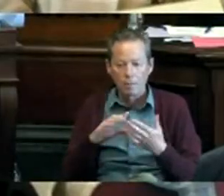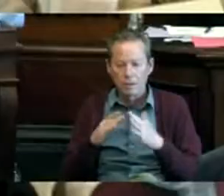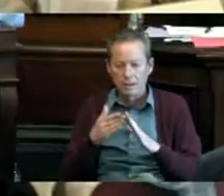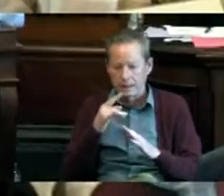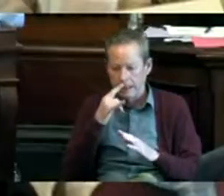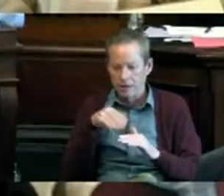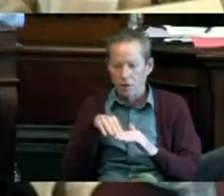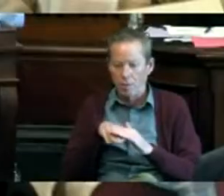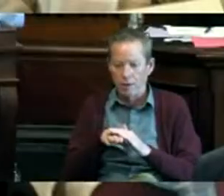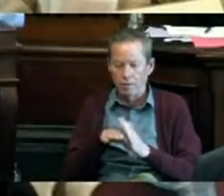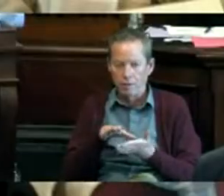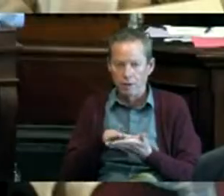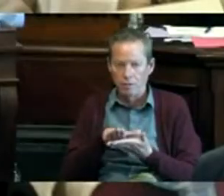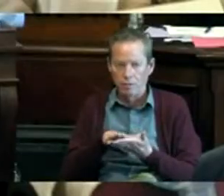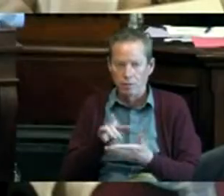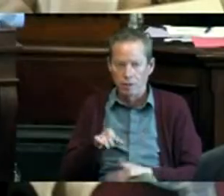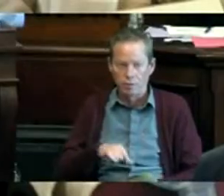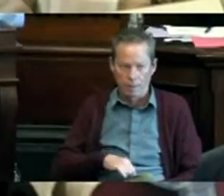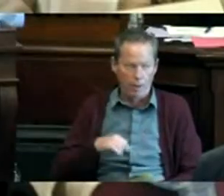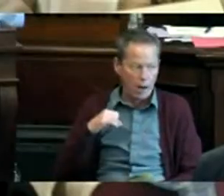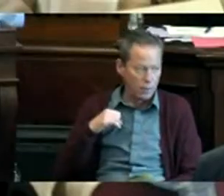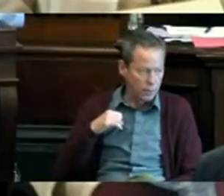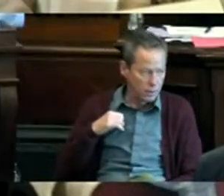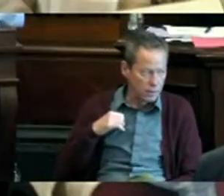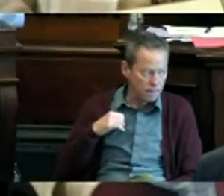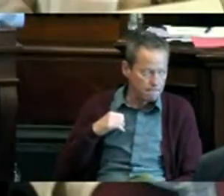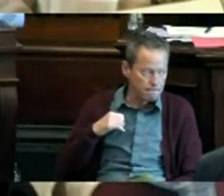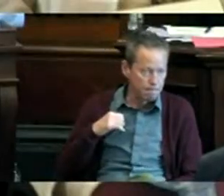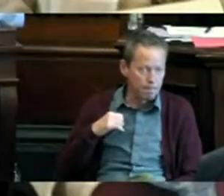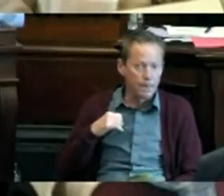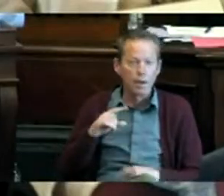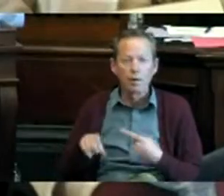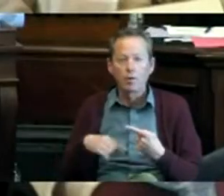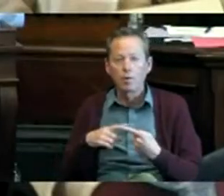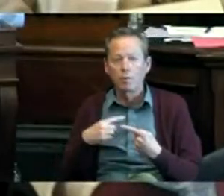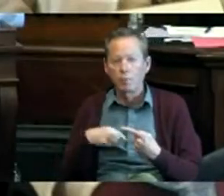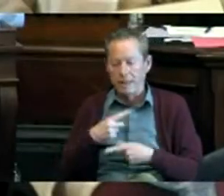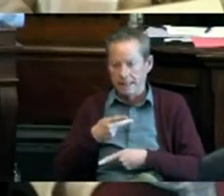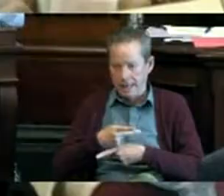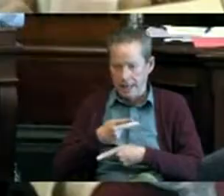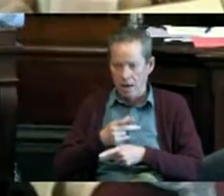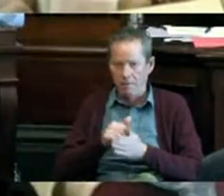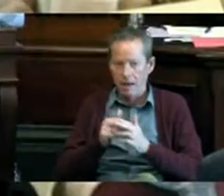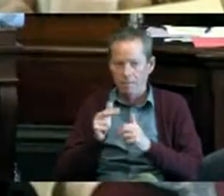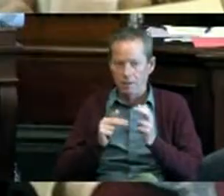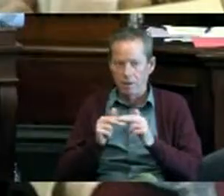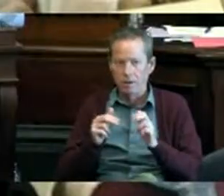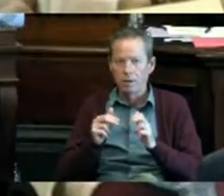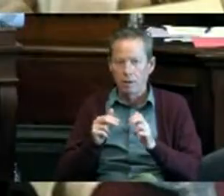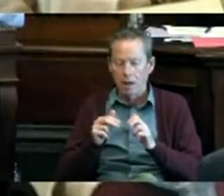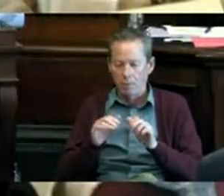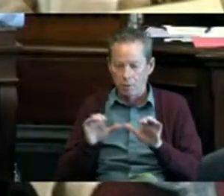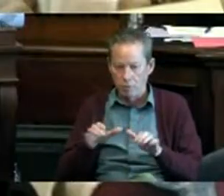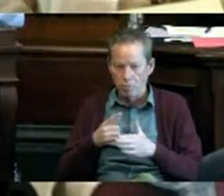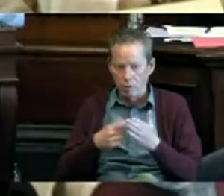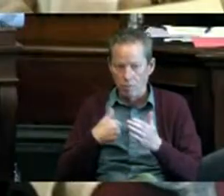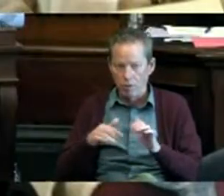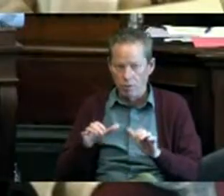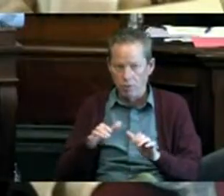things that I think is important about this is I think when city kids walk into their school,